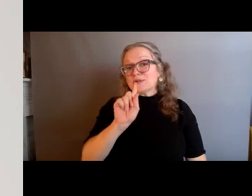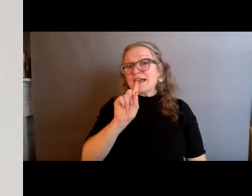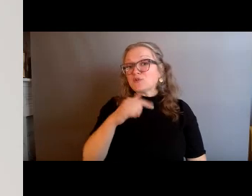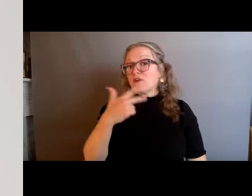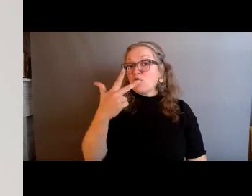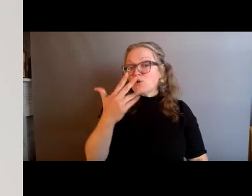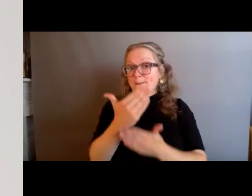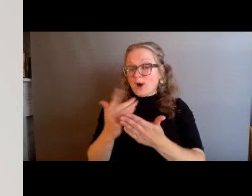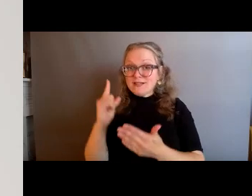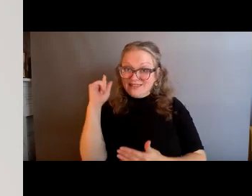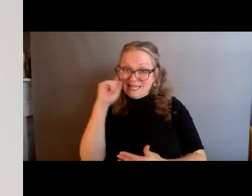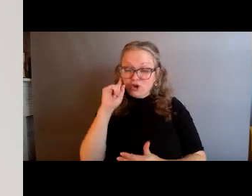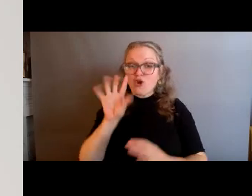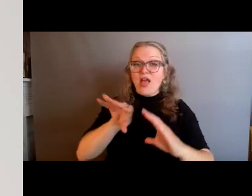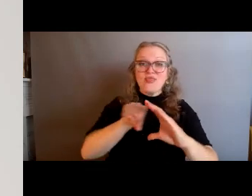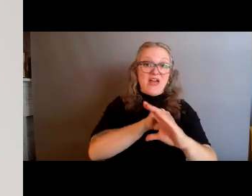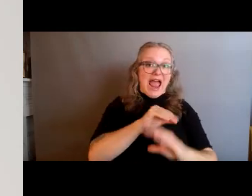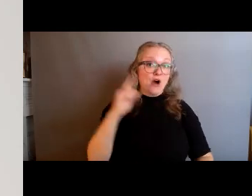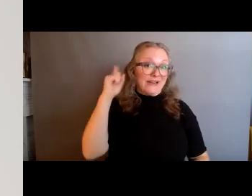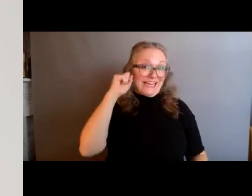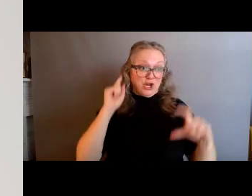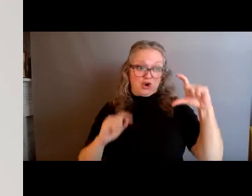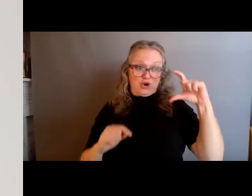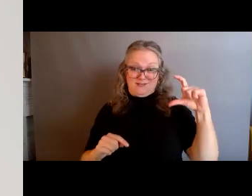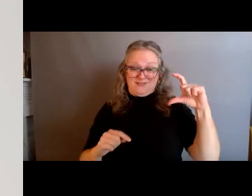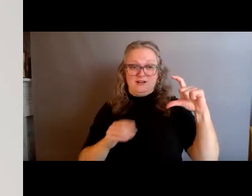There's the outer ear. The outer ear includes the